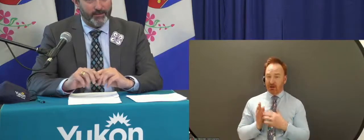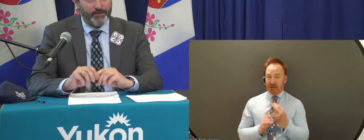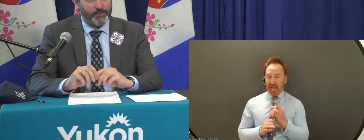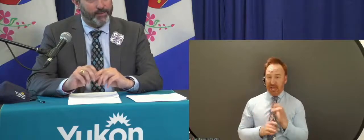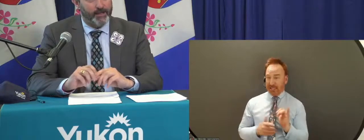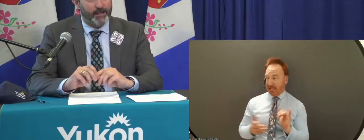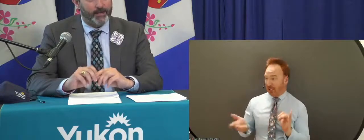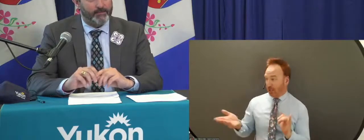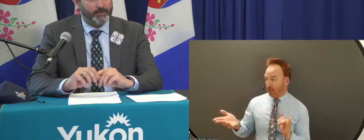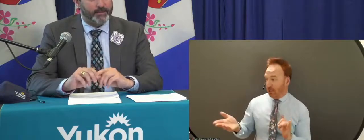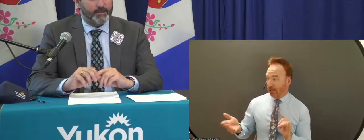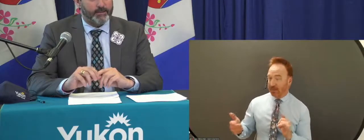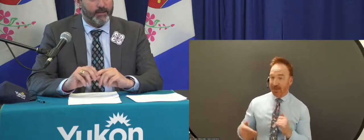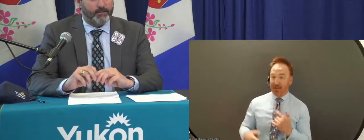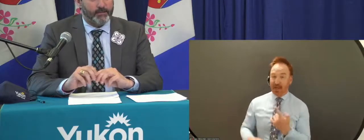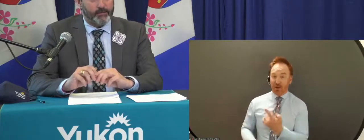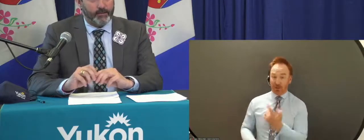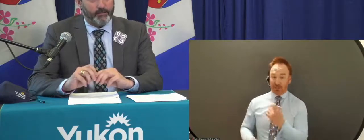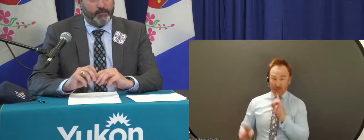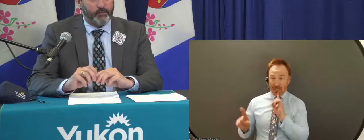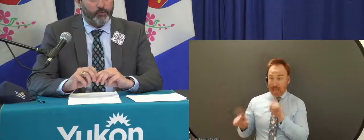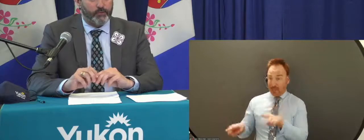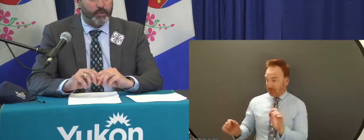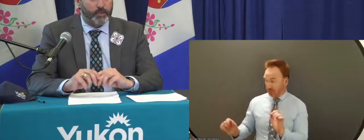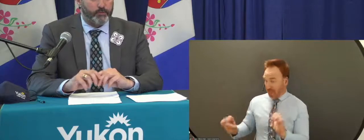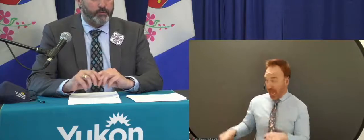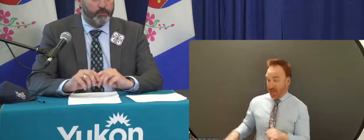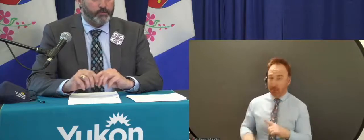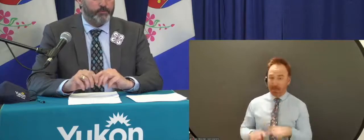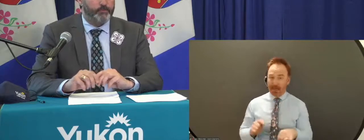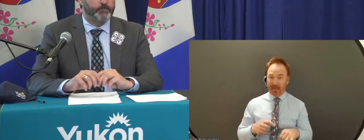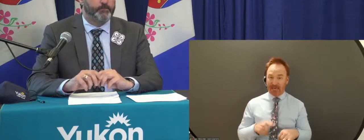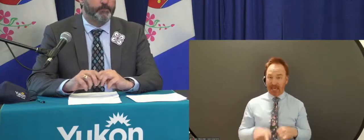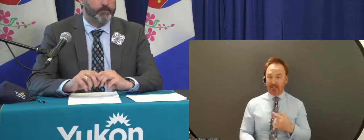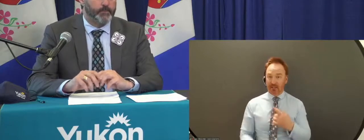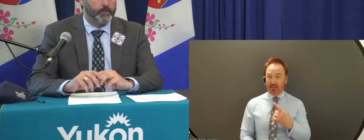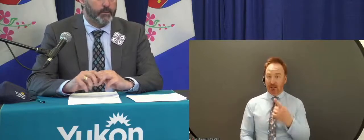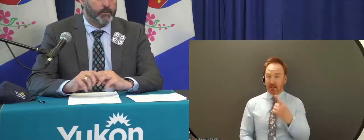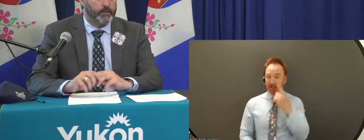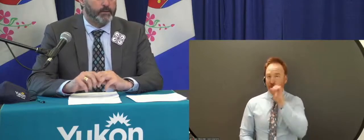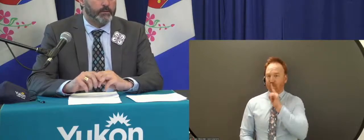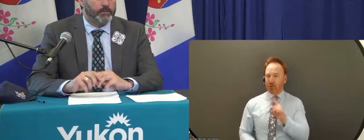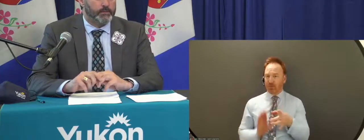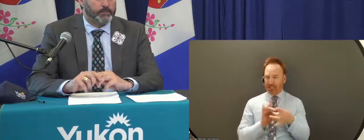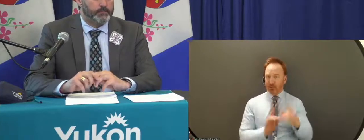And probably started to spread, perhaps there was a traveller